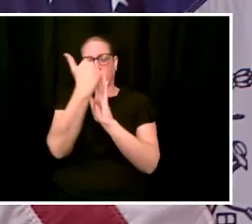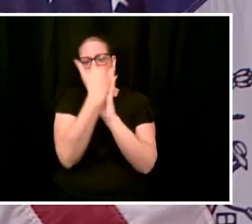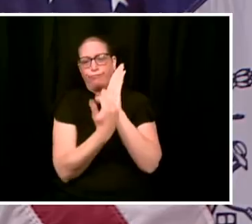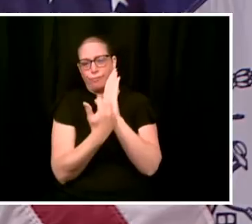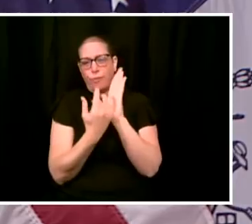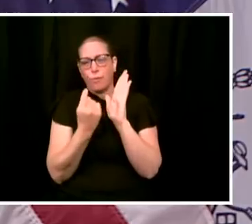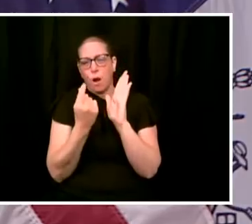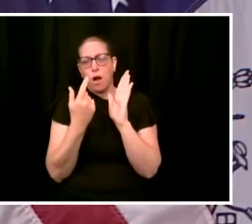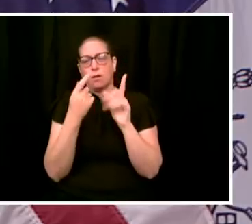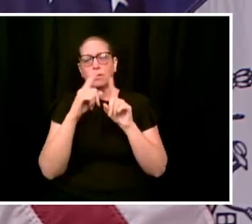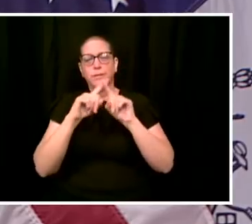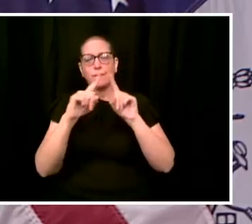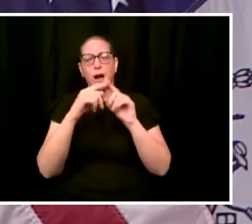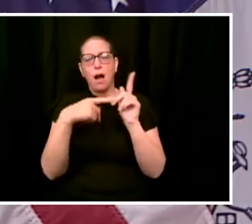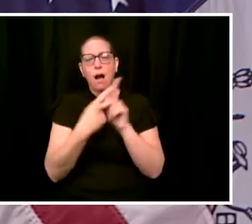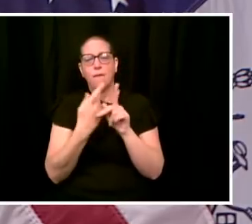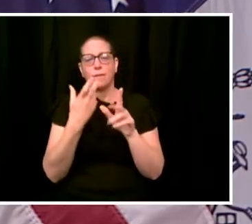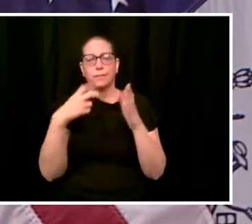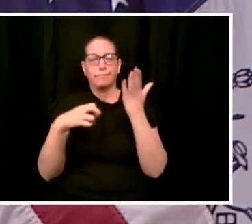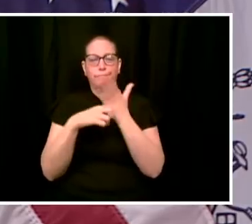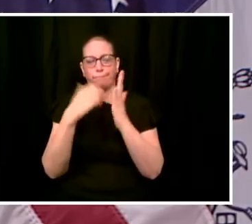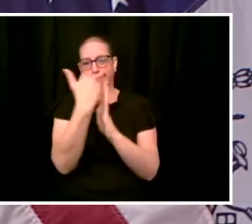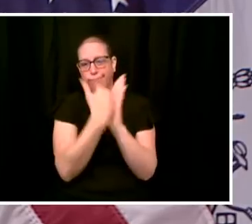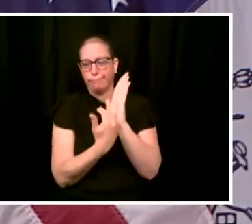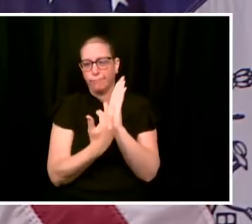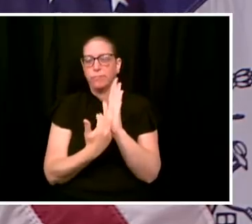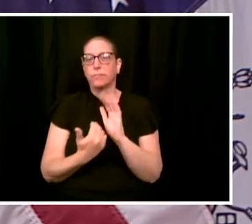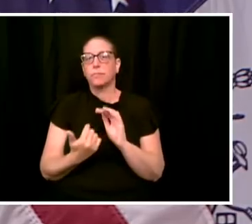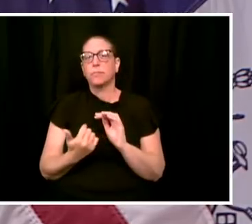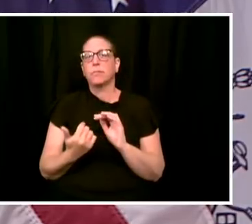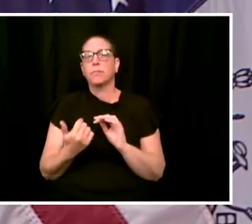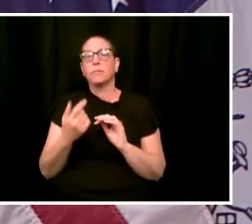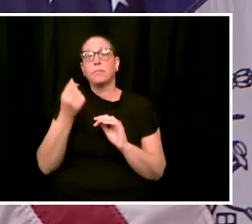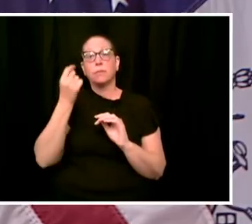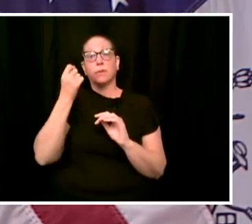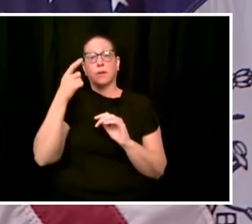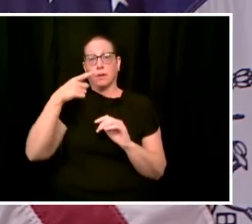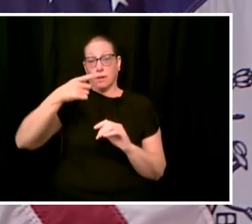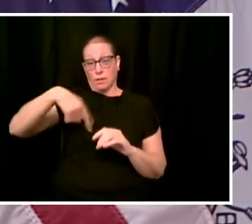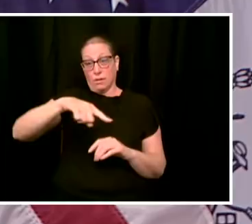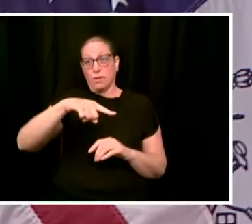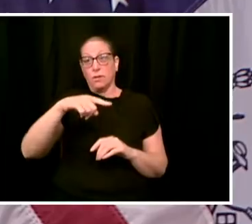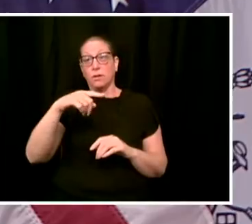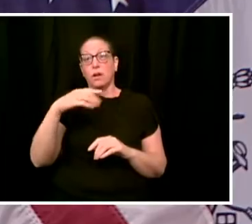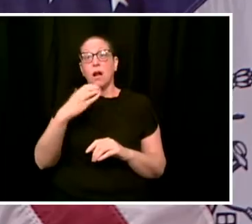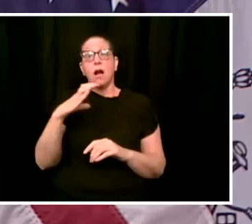SO THAT NEEDS TO